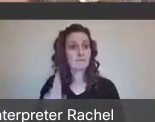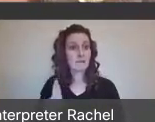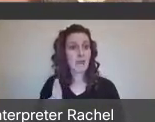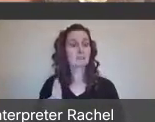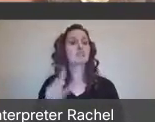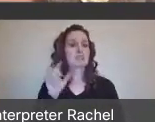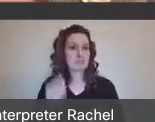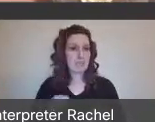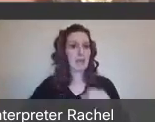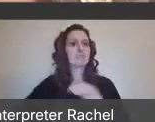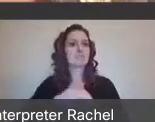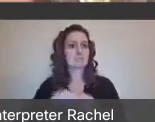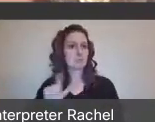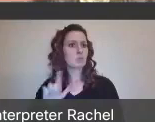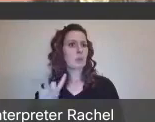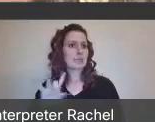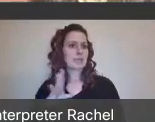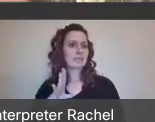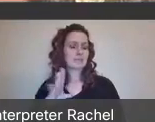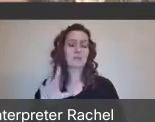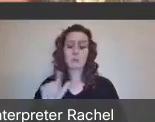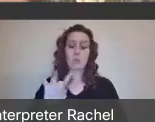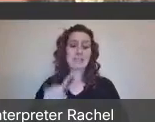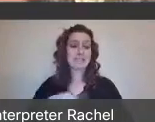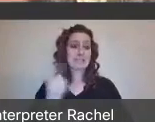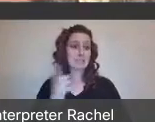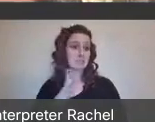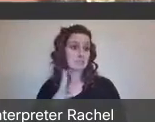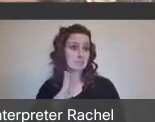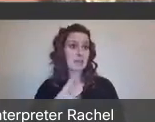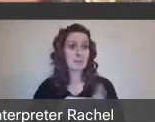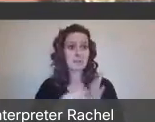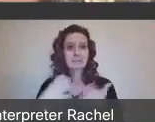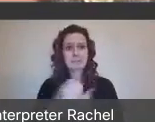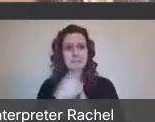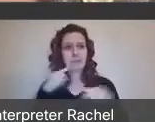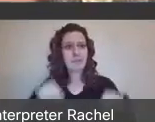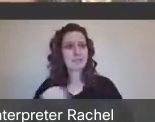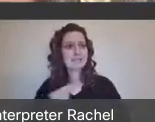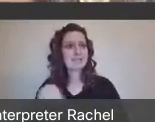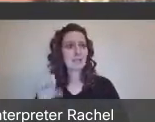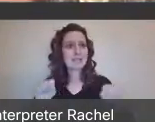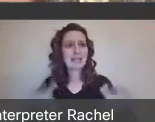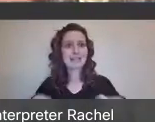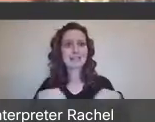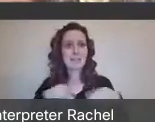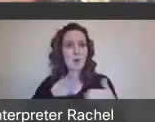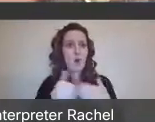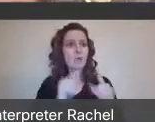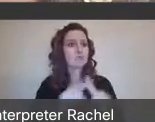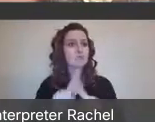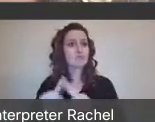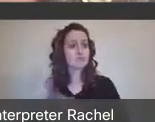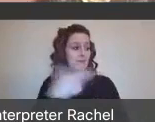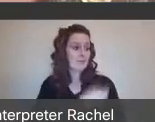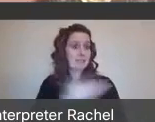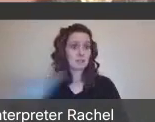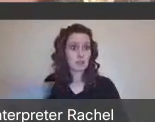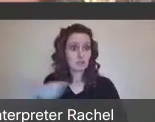and doing this will maximize the County's ability to accept all vaccine offered, as well as maximize